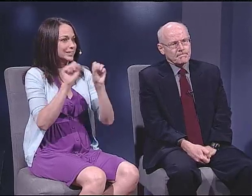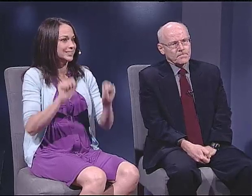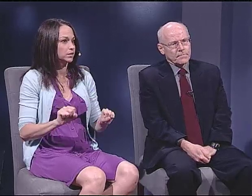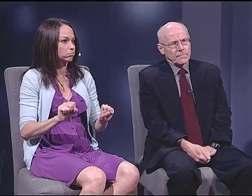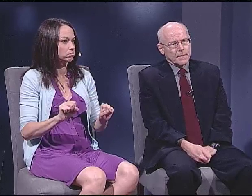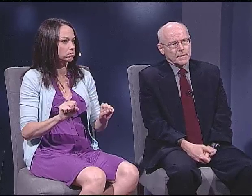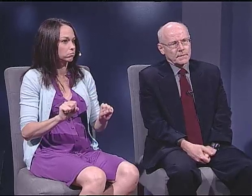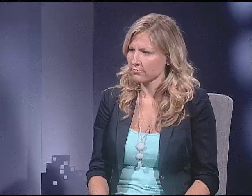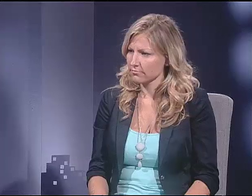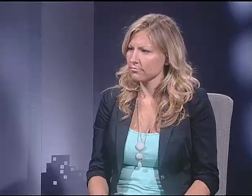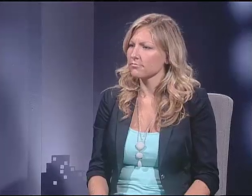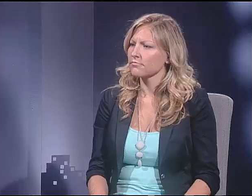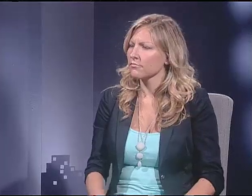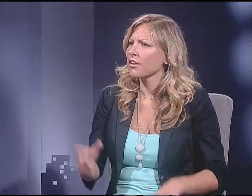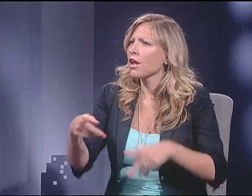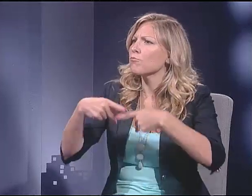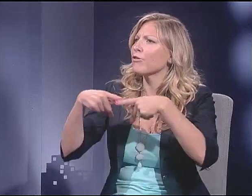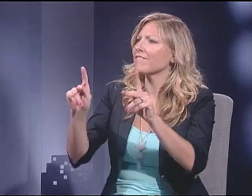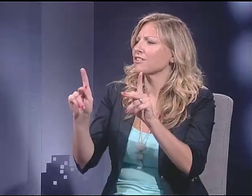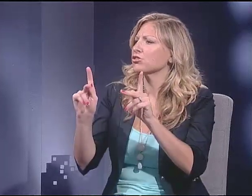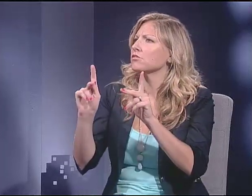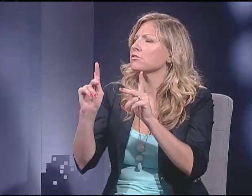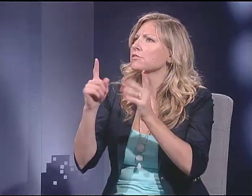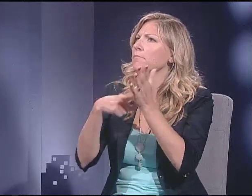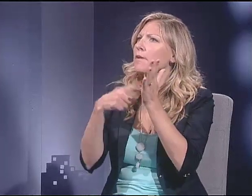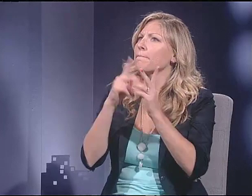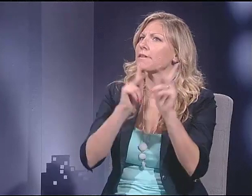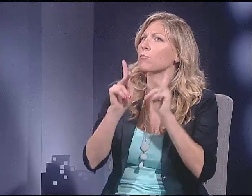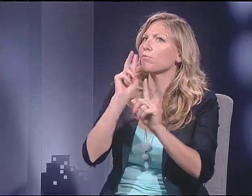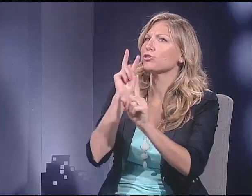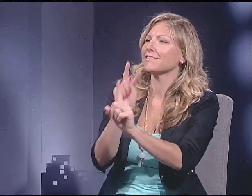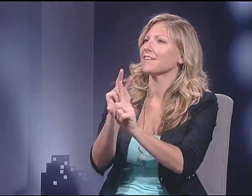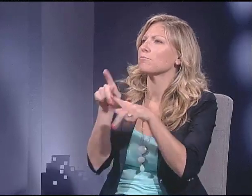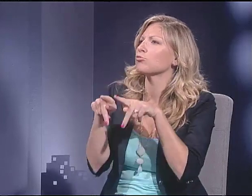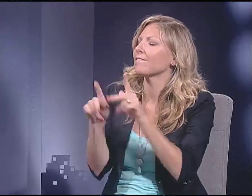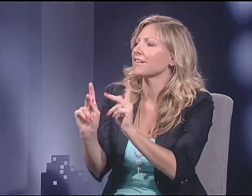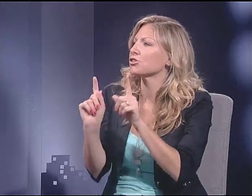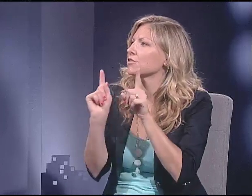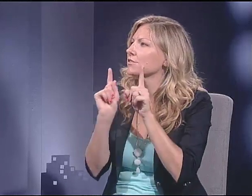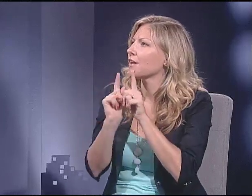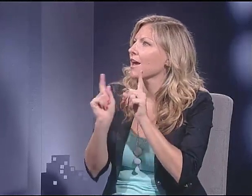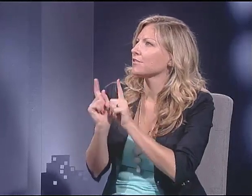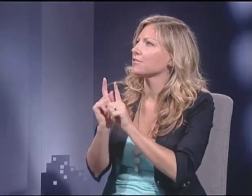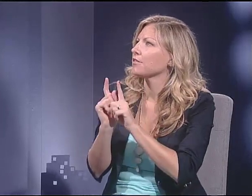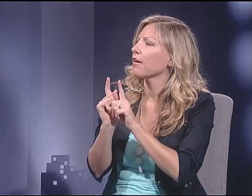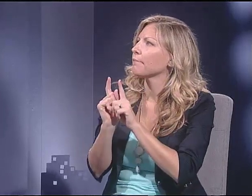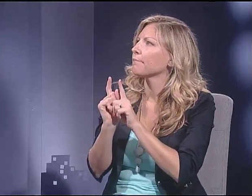[ Pause ] Tamara: Sometimes people perceive privilege